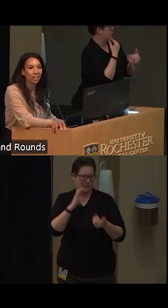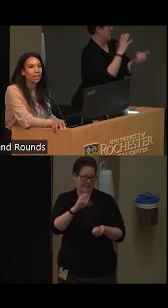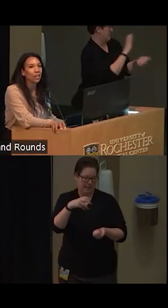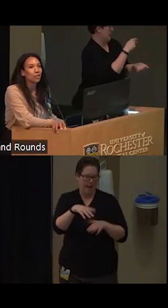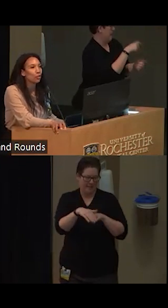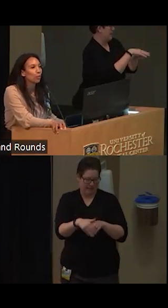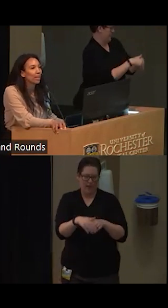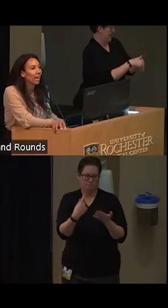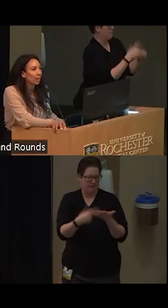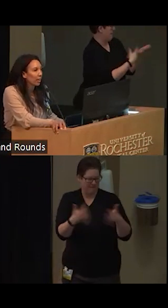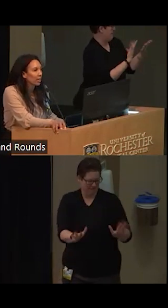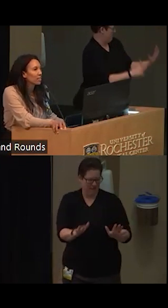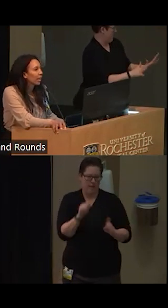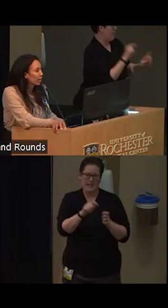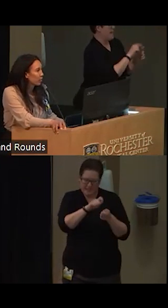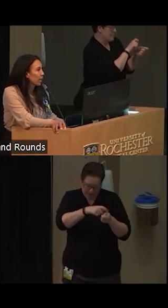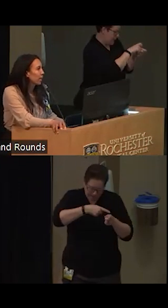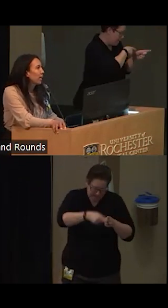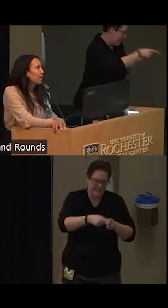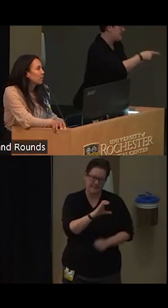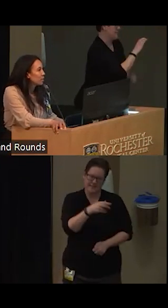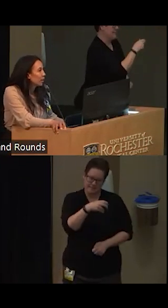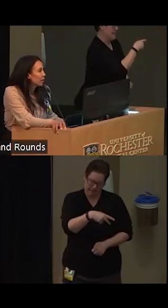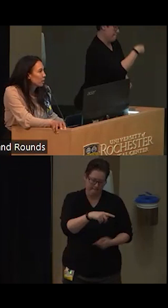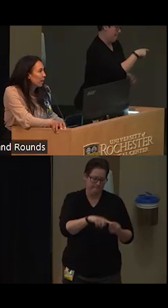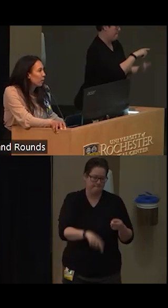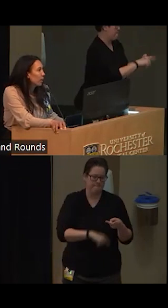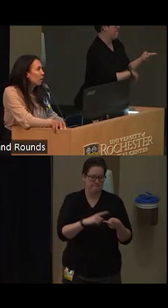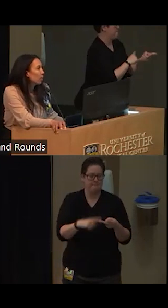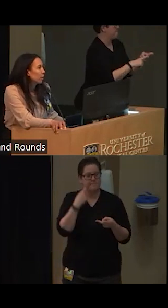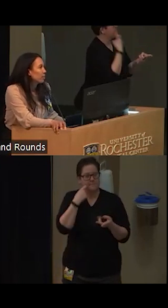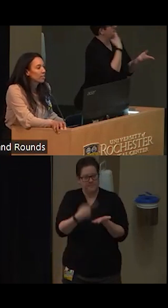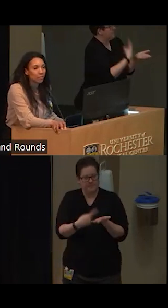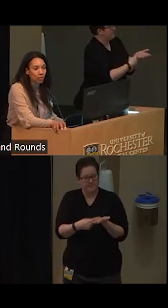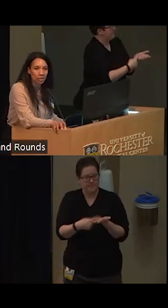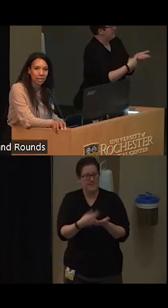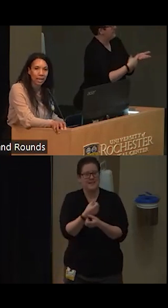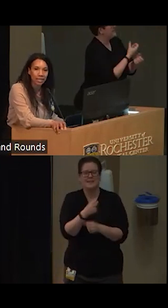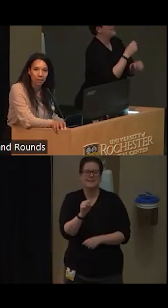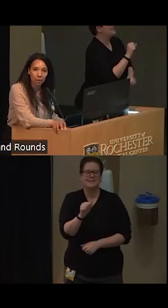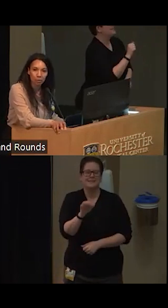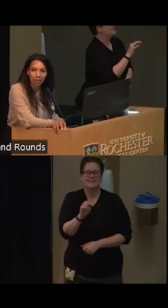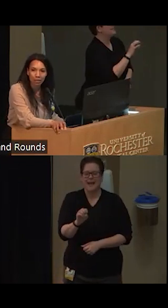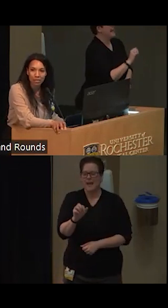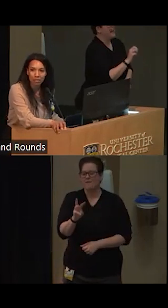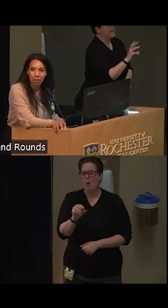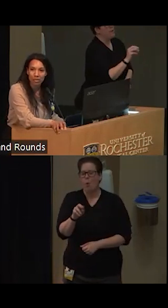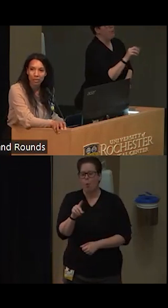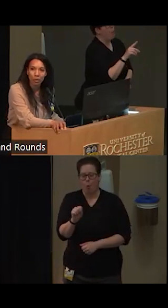to an area in Psychiatry and we talked about our safe words the concept or model of safe words and